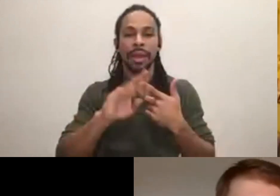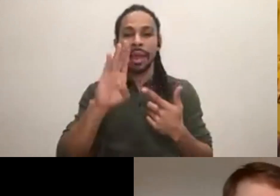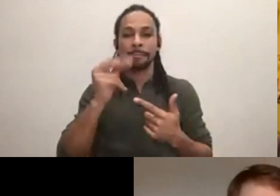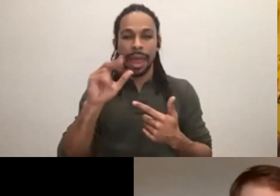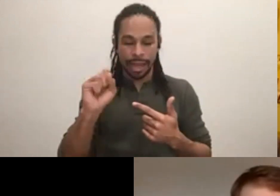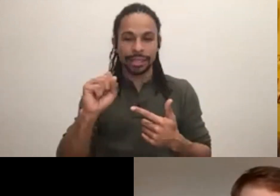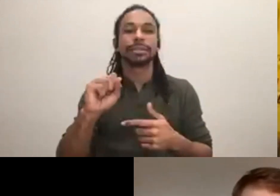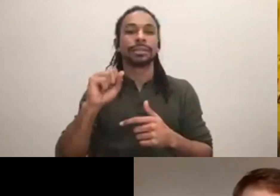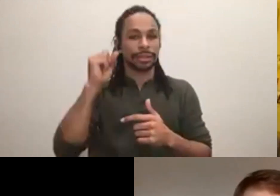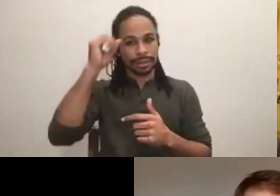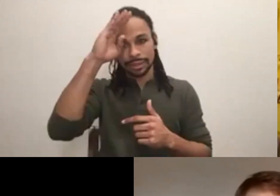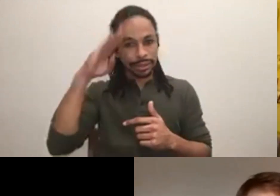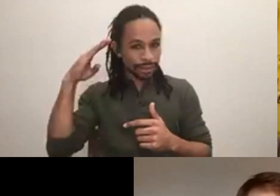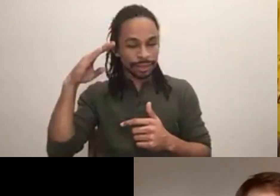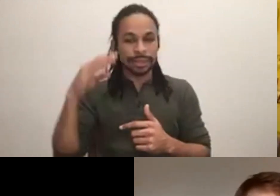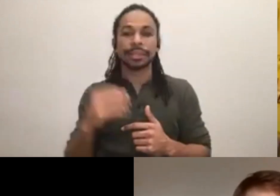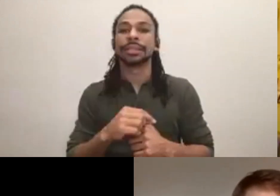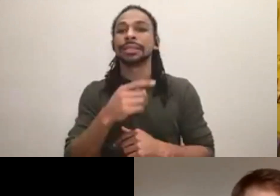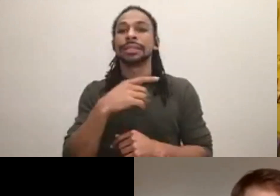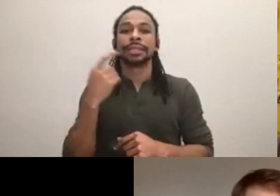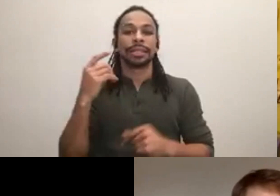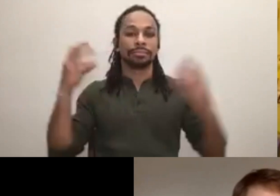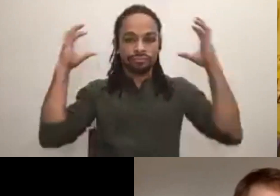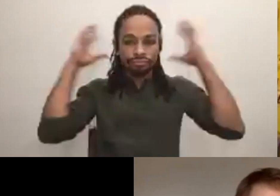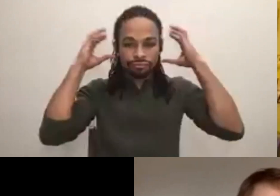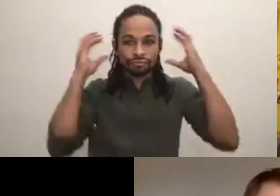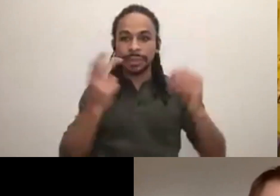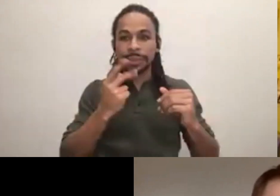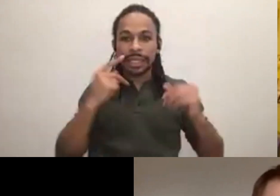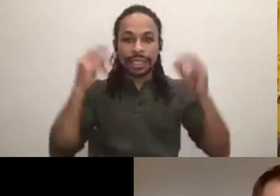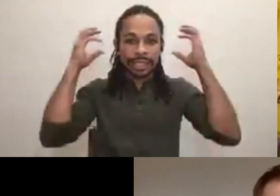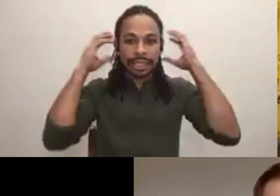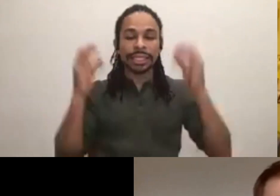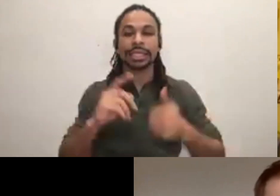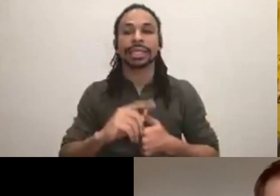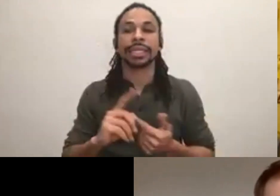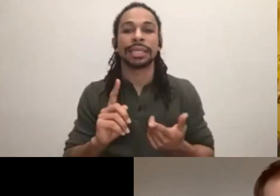I'm wearing a little bit of pink lipstick, I'm a white woman, I'm also wearing a very